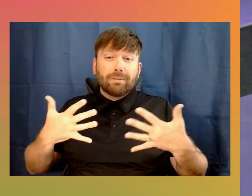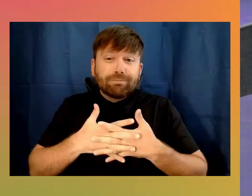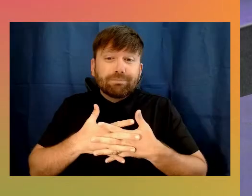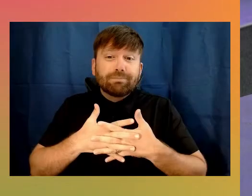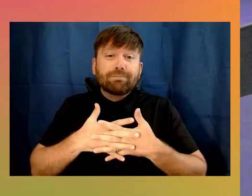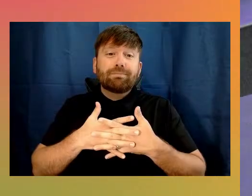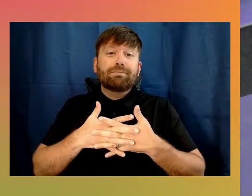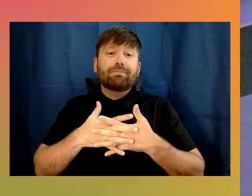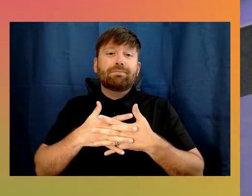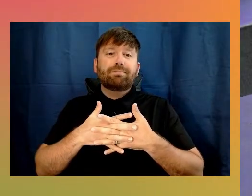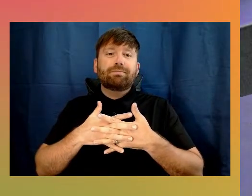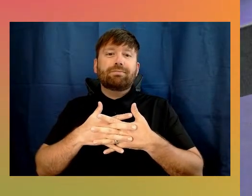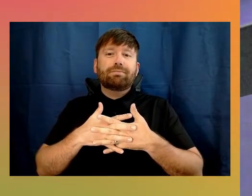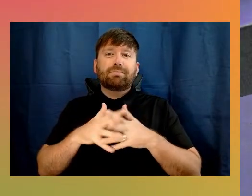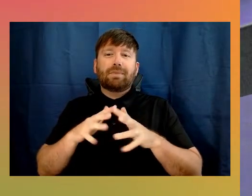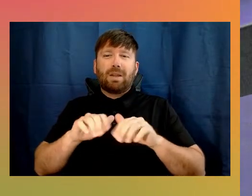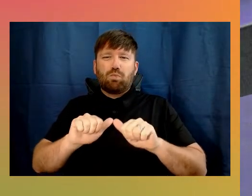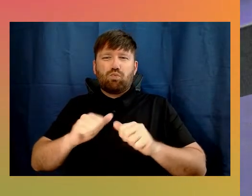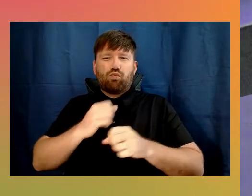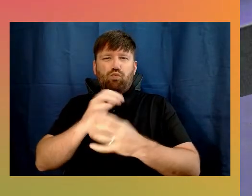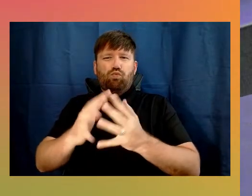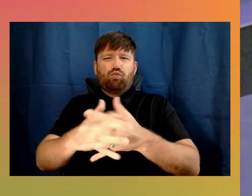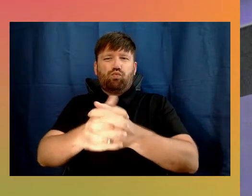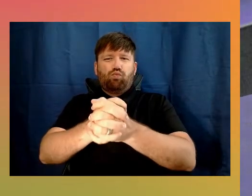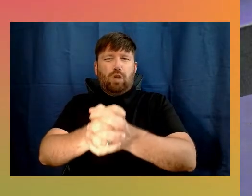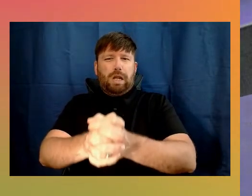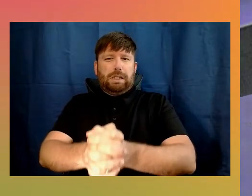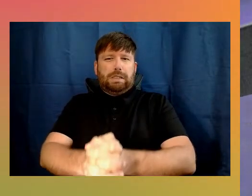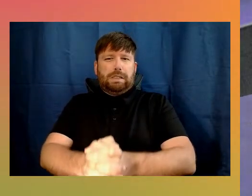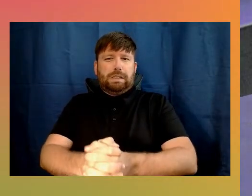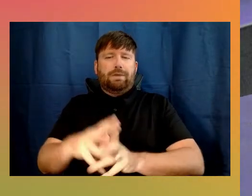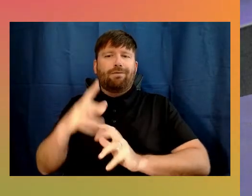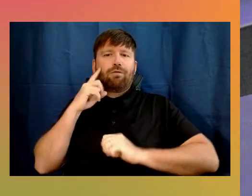SHOULDERS OUT OF THE BACK. CAN INTERLACE THE HANDS AND